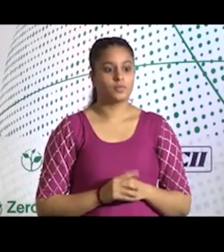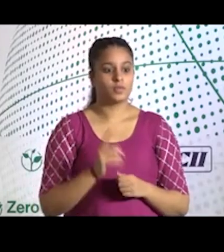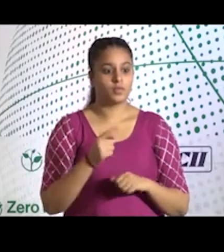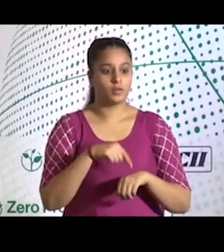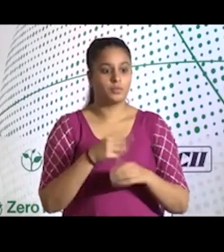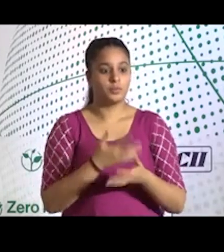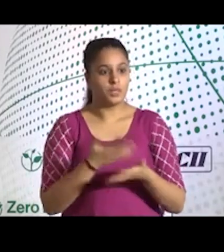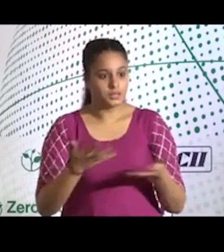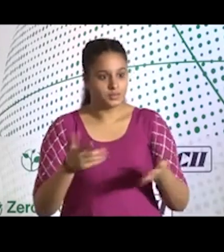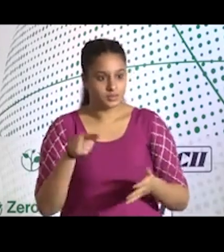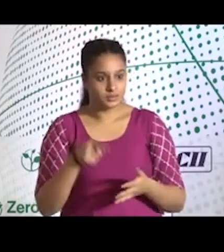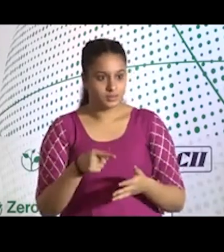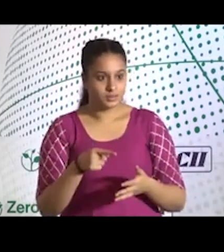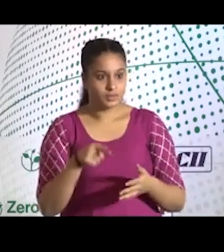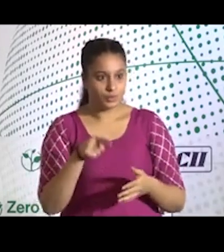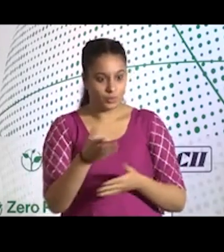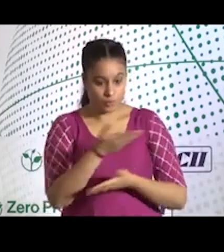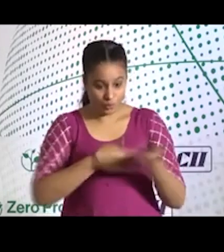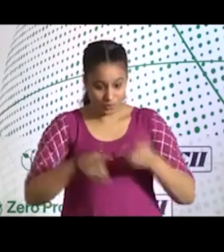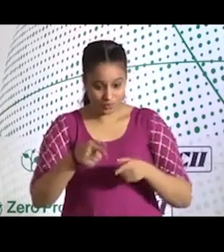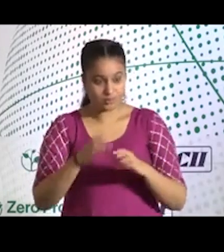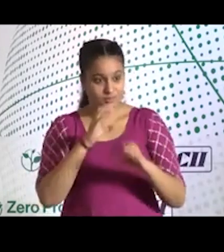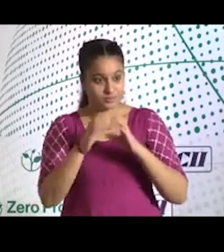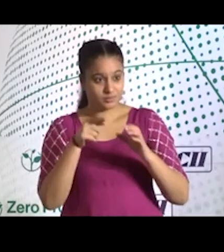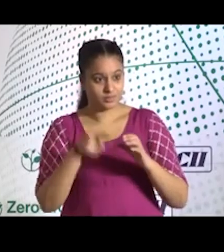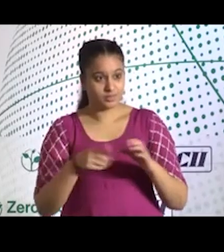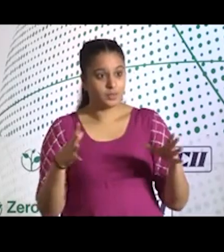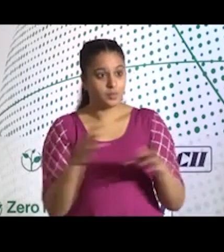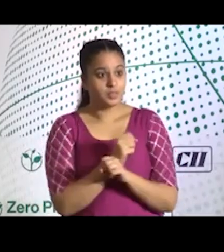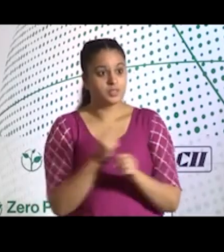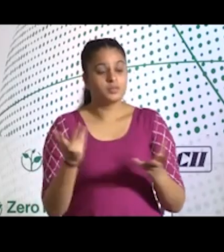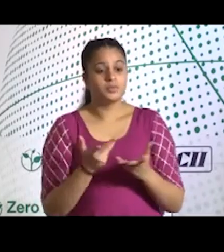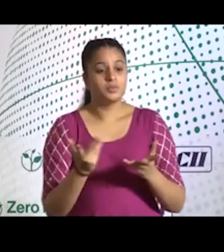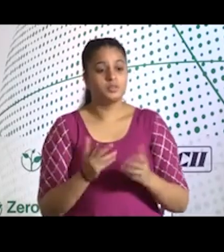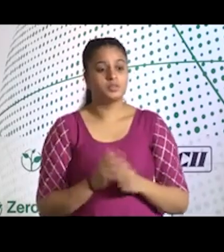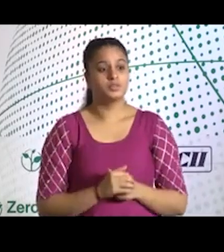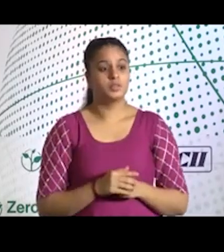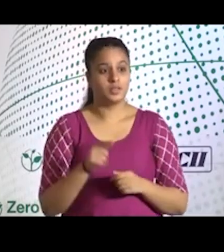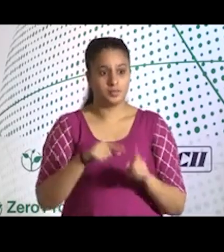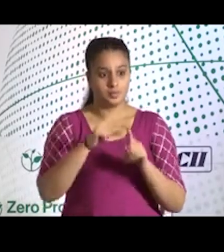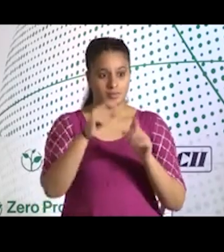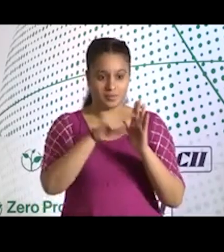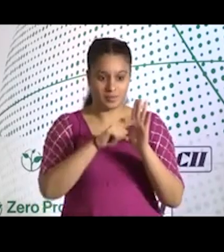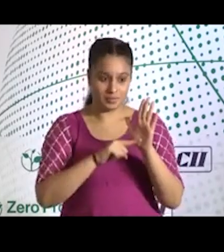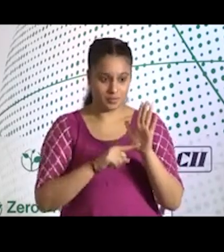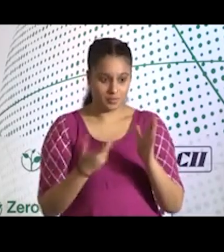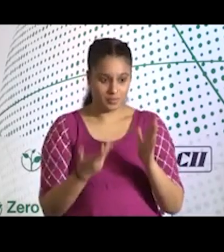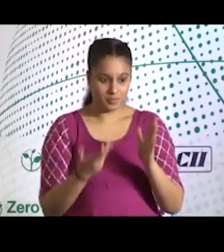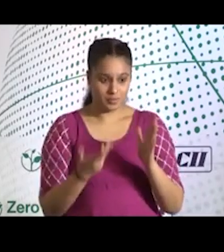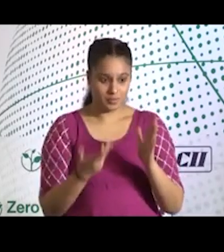in all these conversations is the role of policy and a very strong policy,